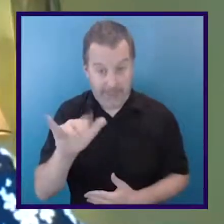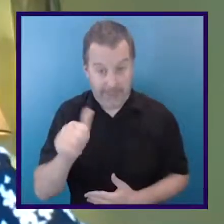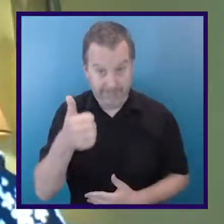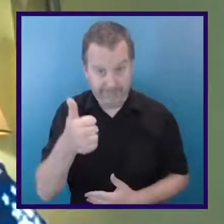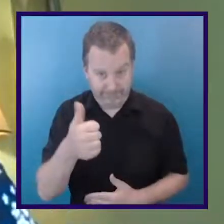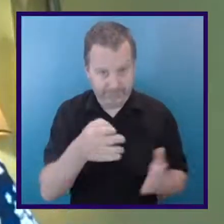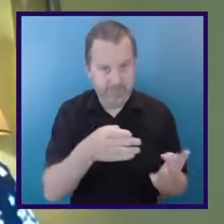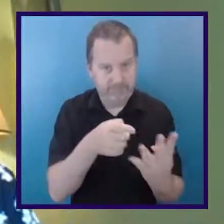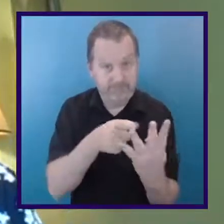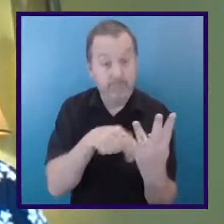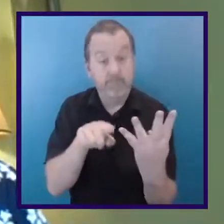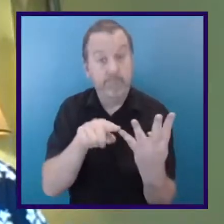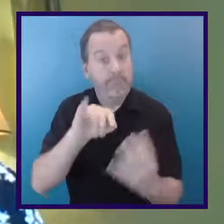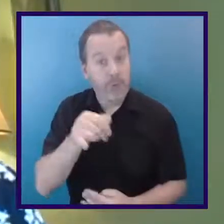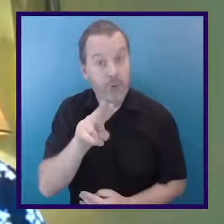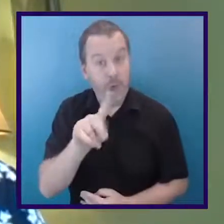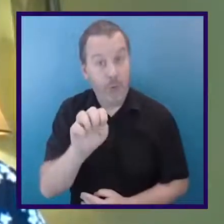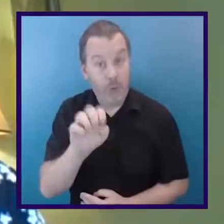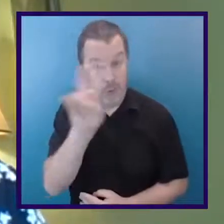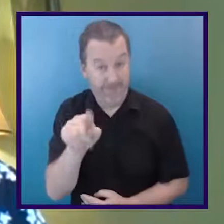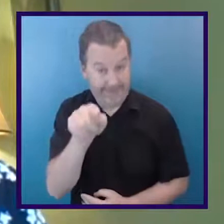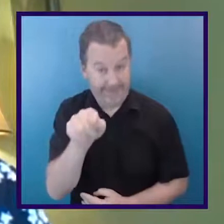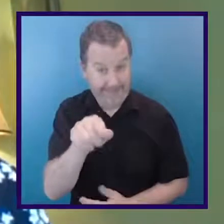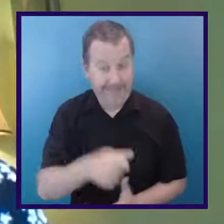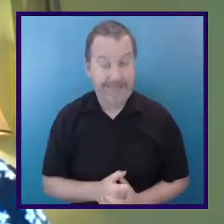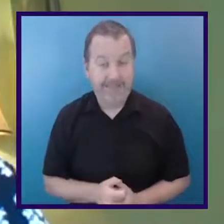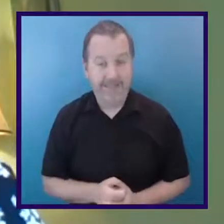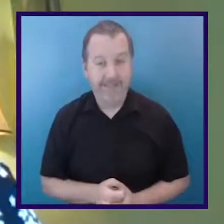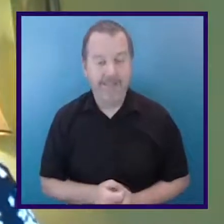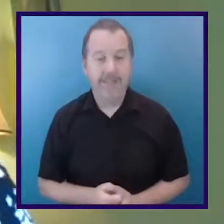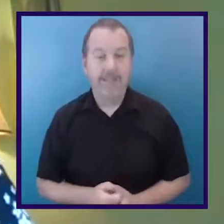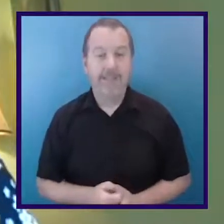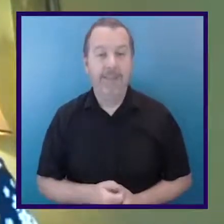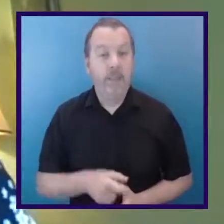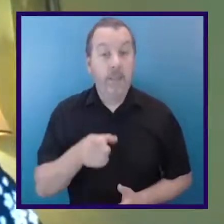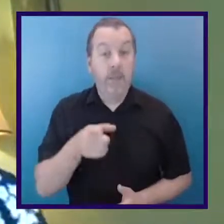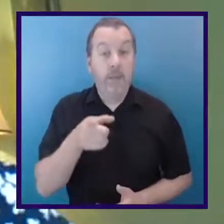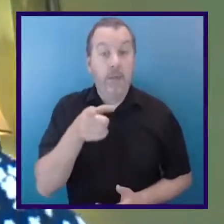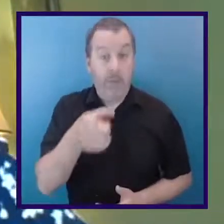Thank you, Lucy. And Jude, just one for you if you don't mind.